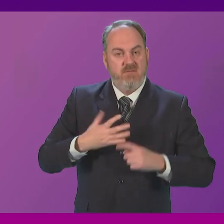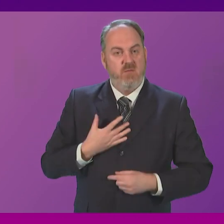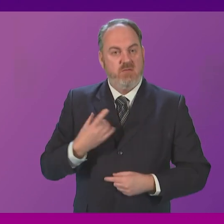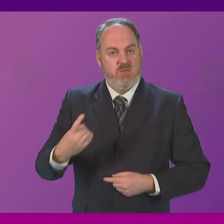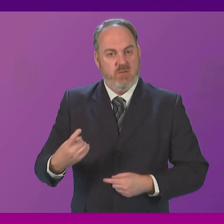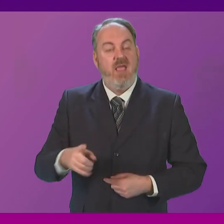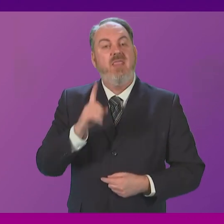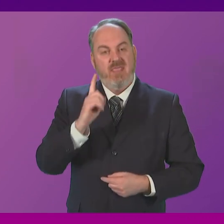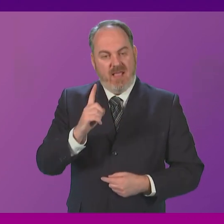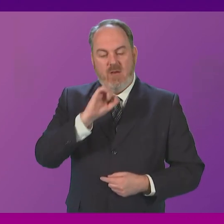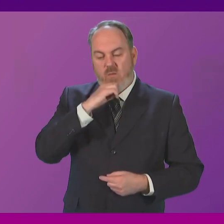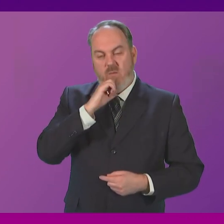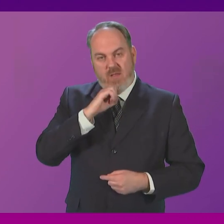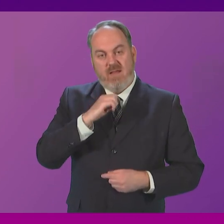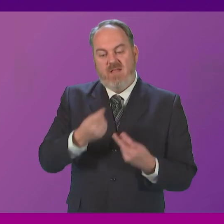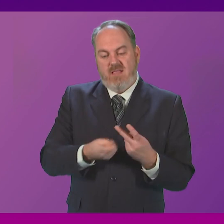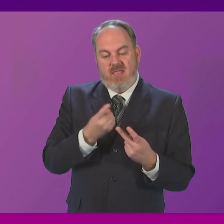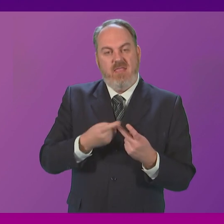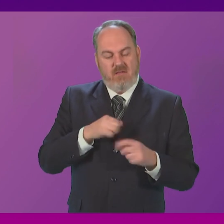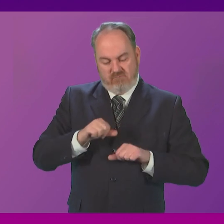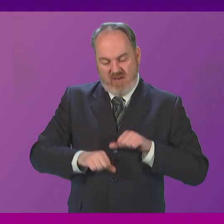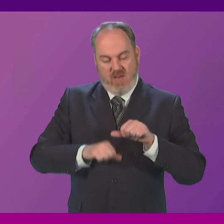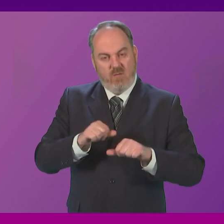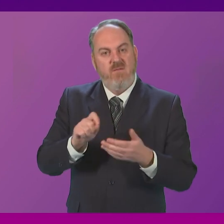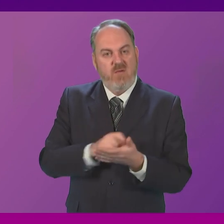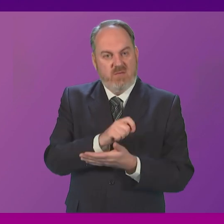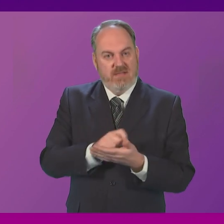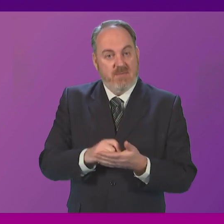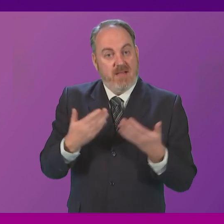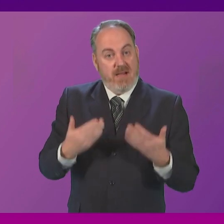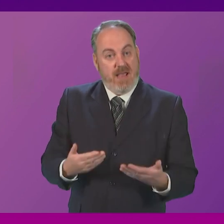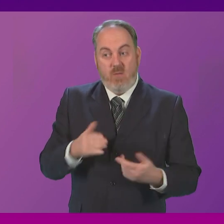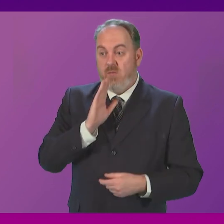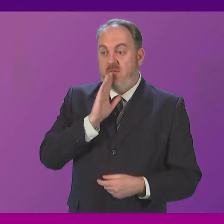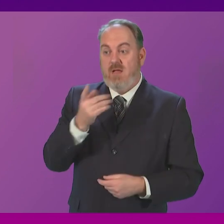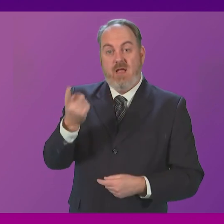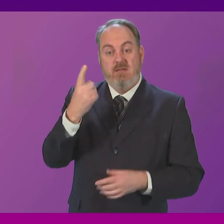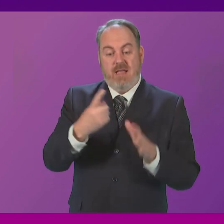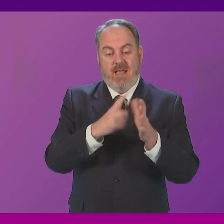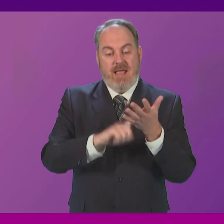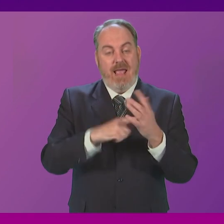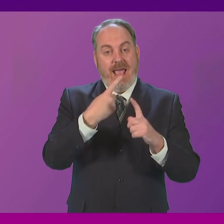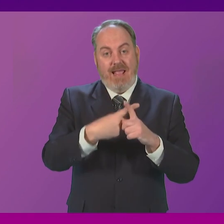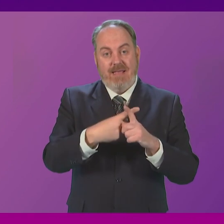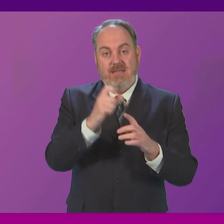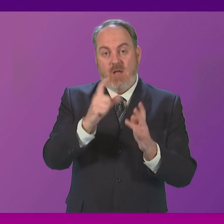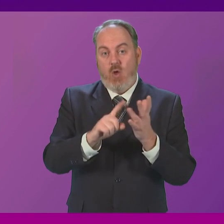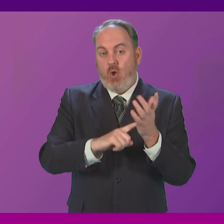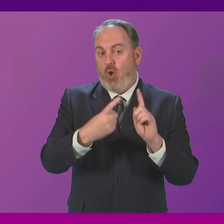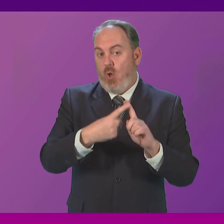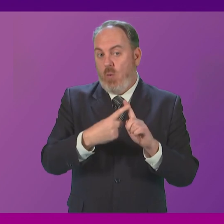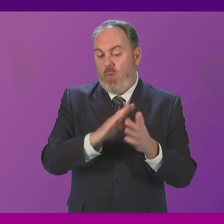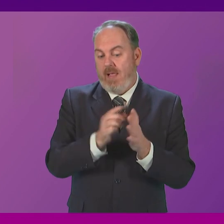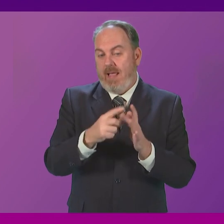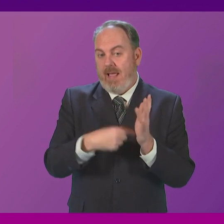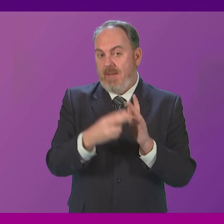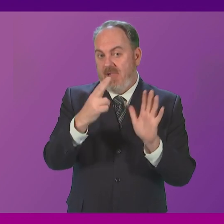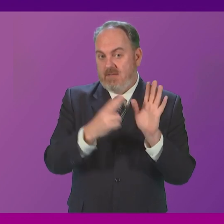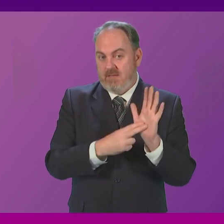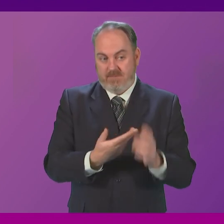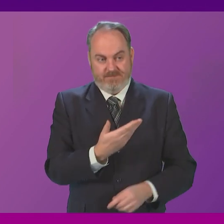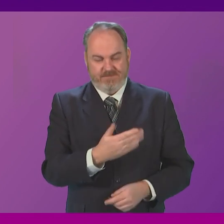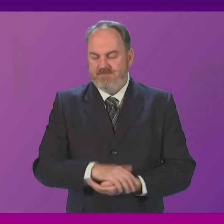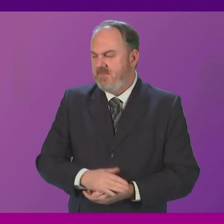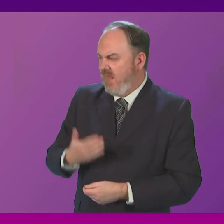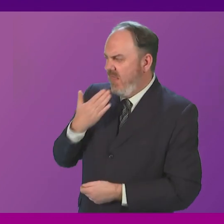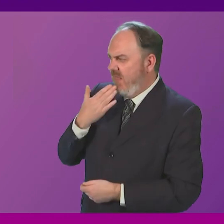We will then proceed to a further round of voting.